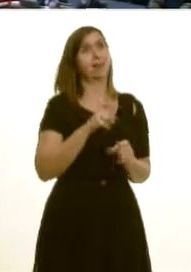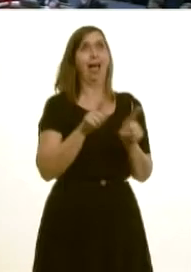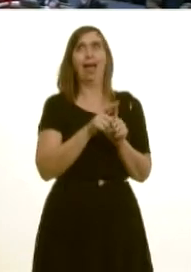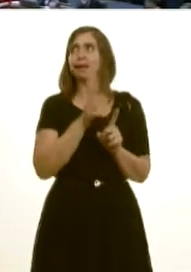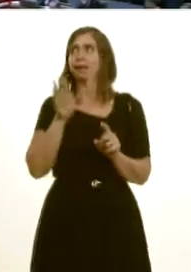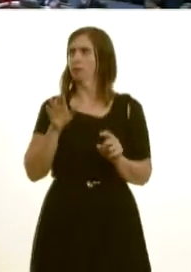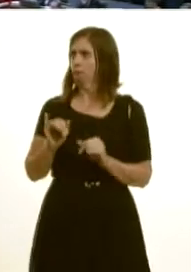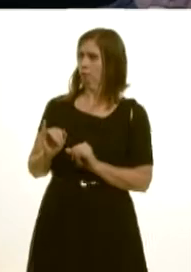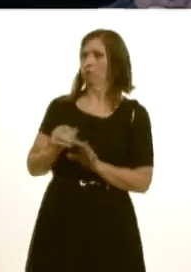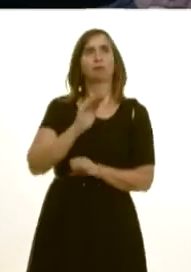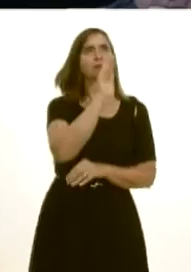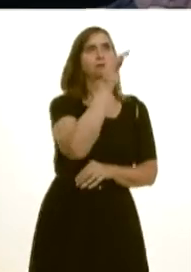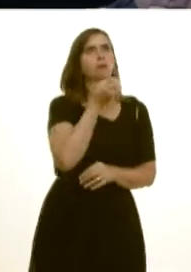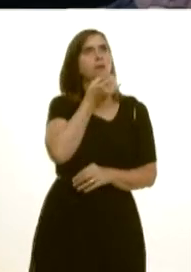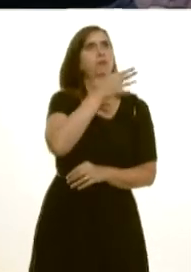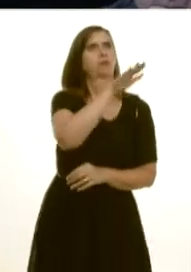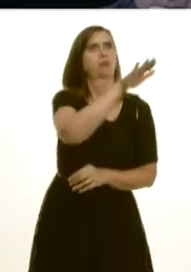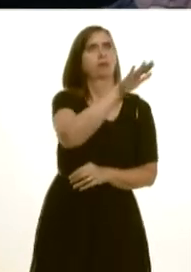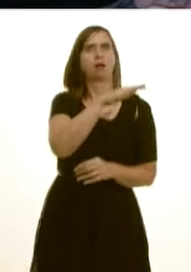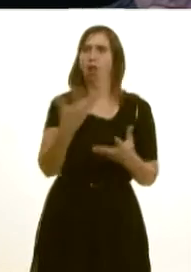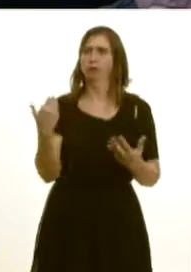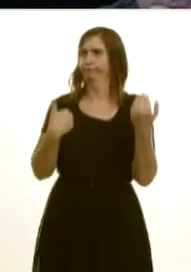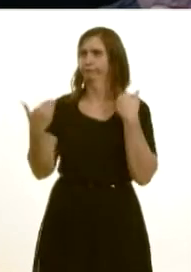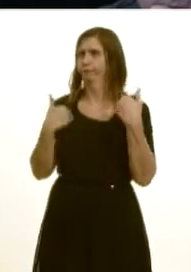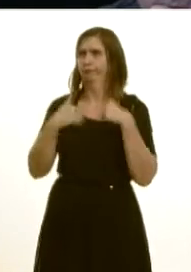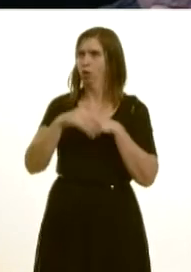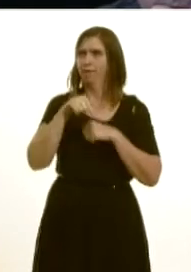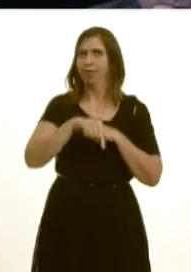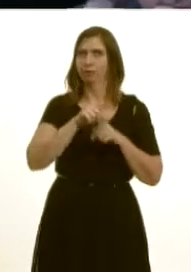with me by constituents. The Welsh Liberal Democrats have previously called for a dedicated